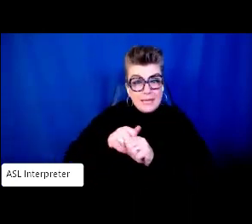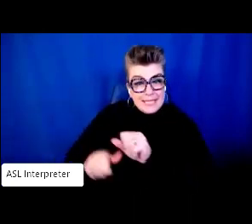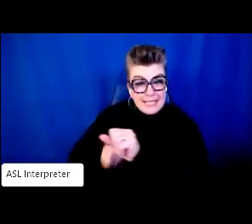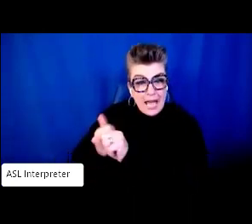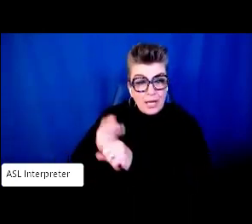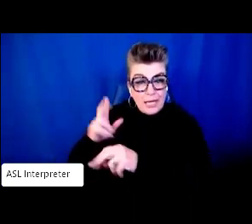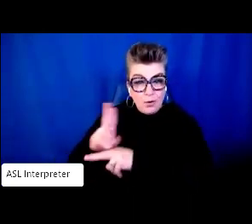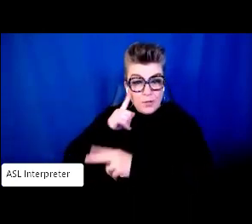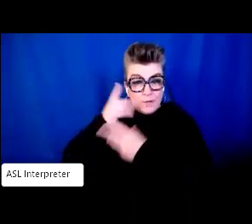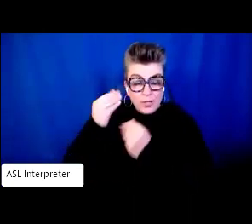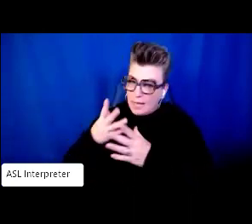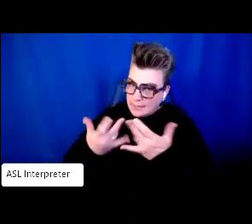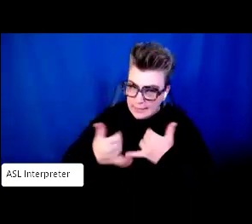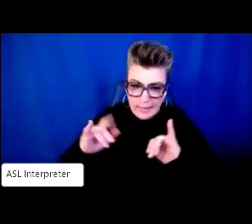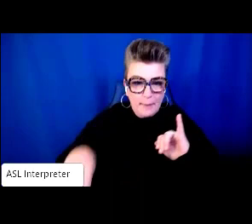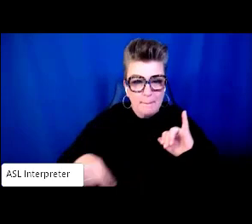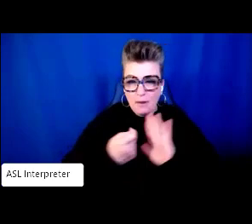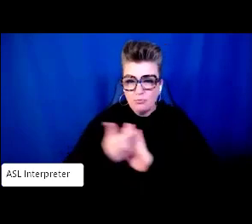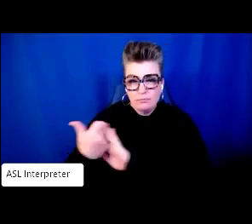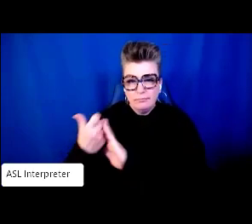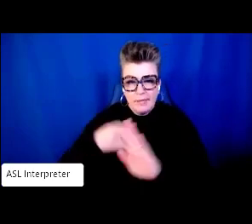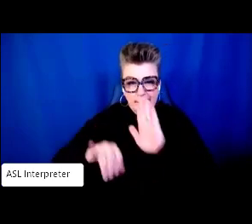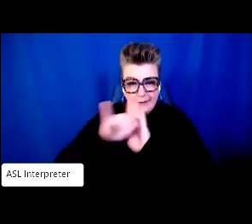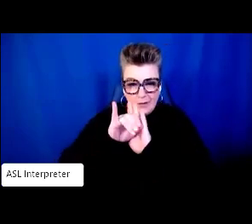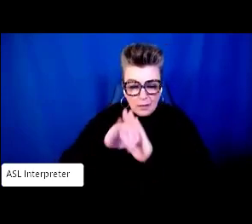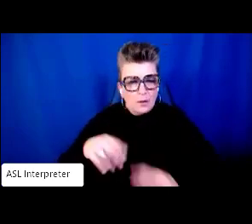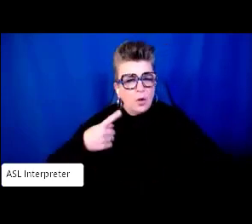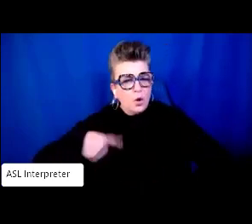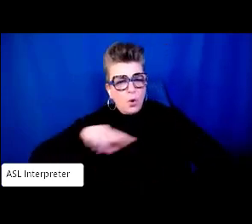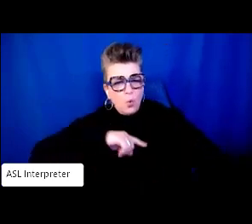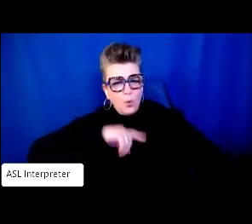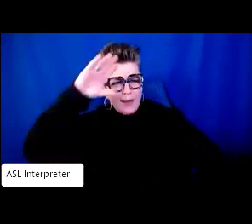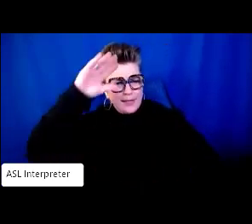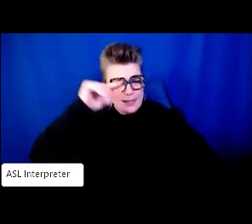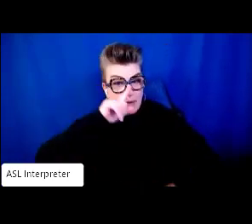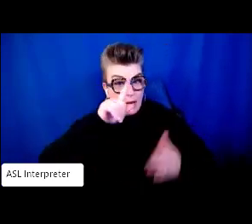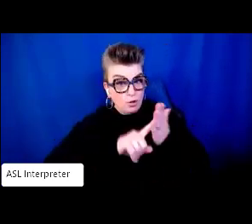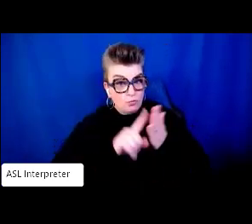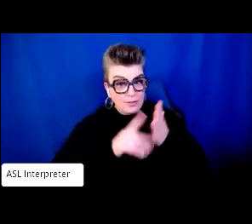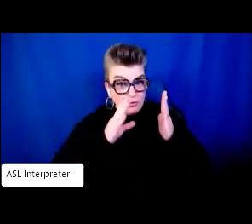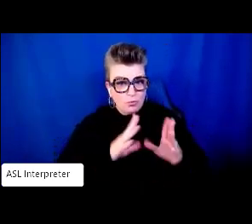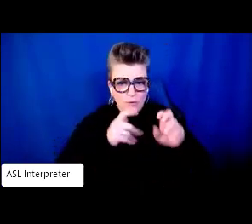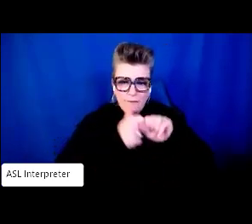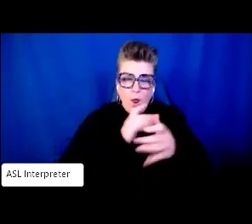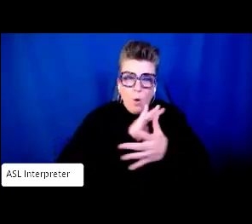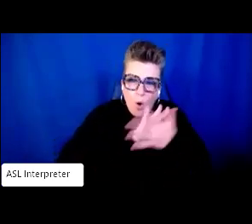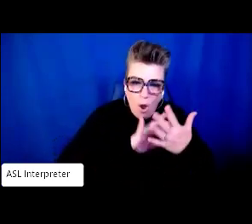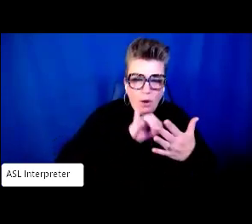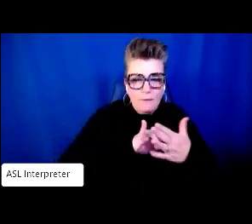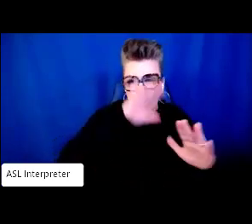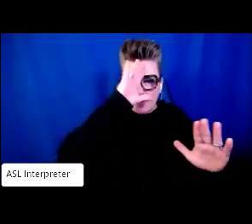In those cases, we would expect researchers to follow those expectations. Elyse Sullivan: Thank you.